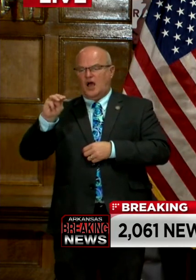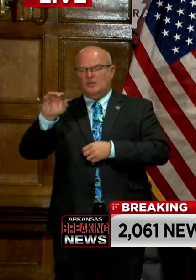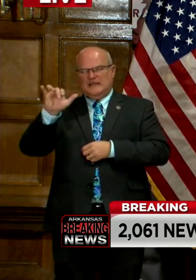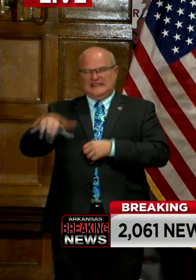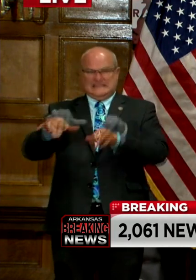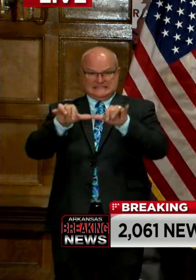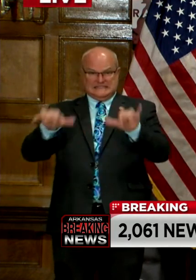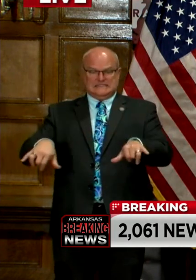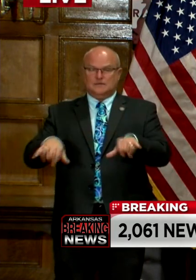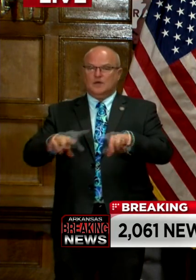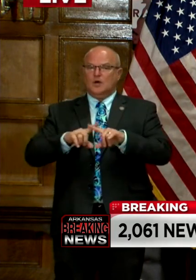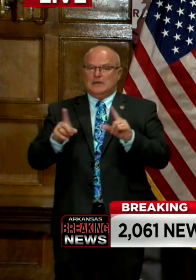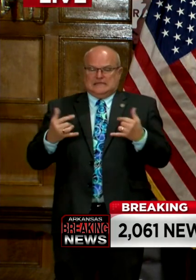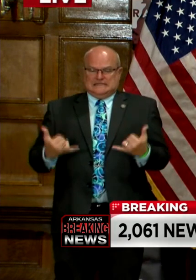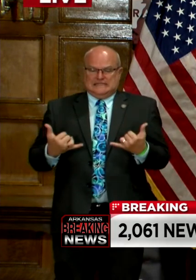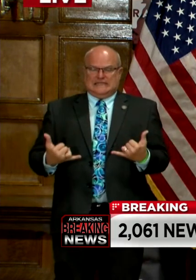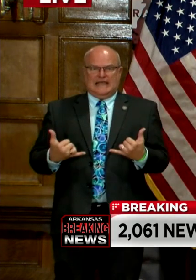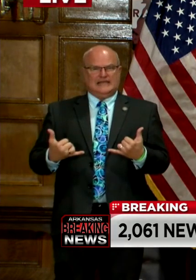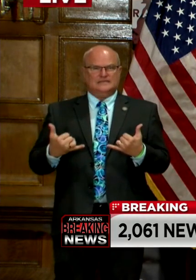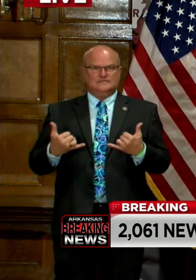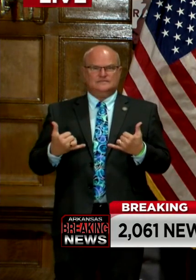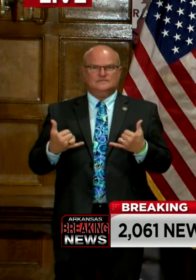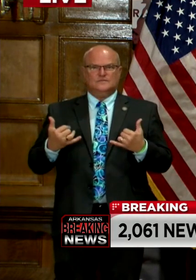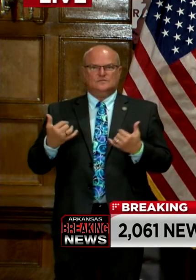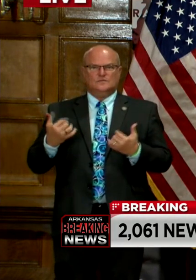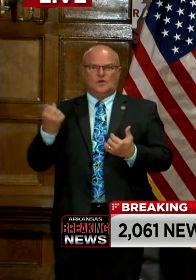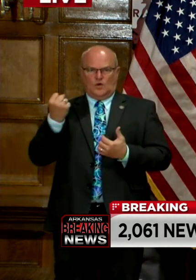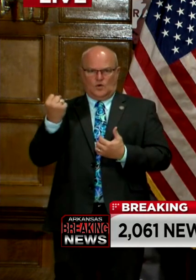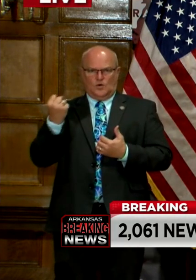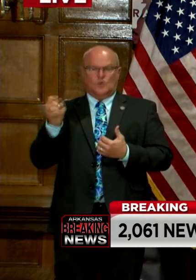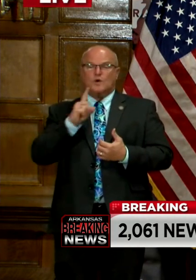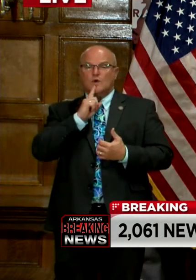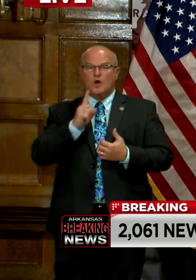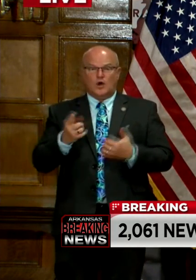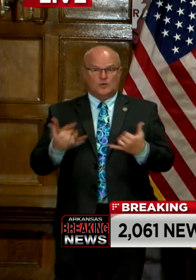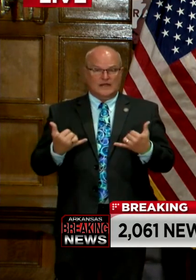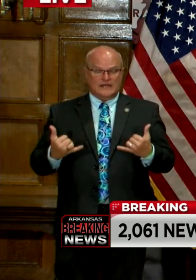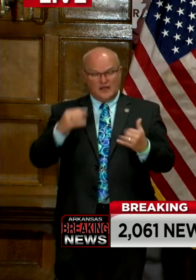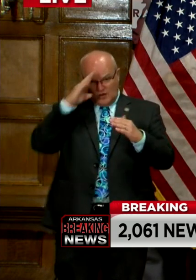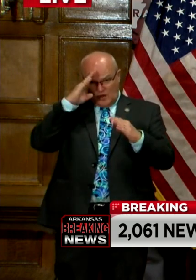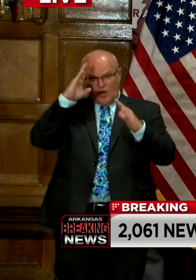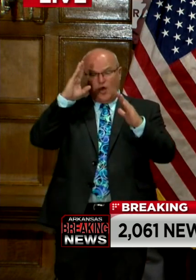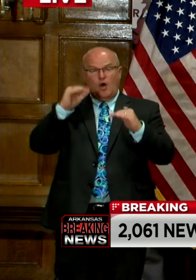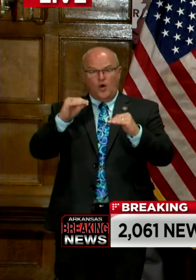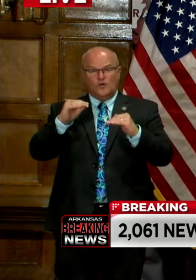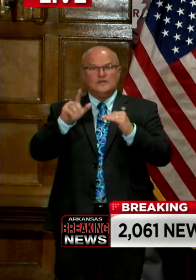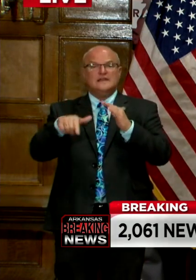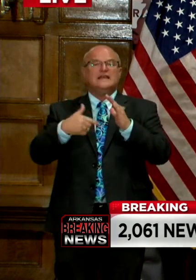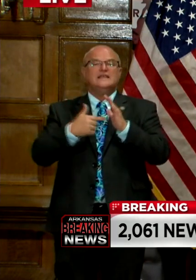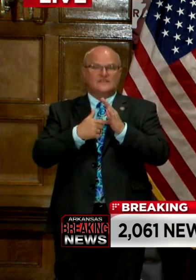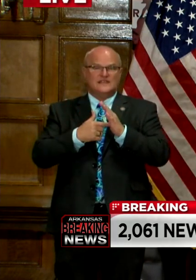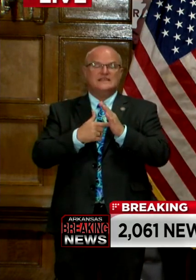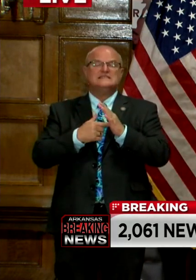TREATMENT AND WE WANT TO INCORPORATE THAT INTO TRAUMA